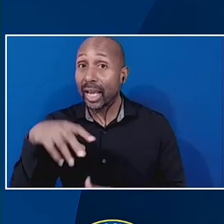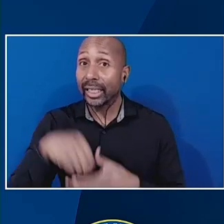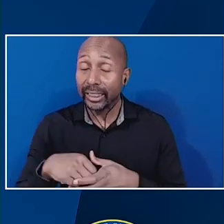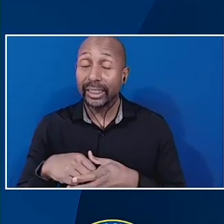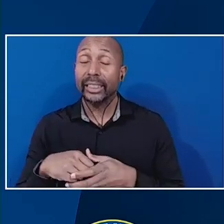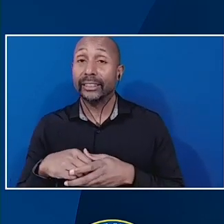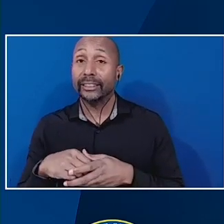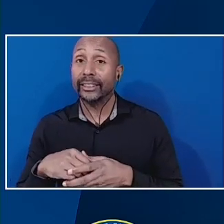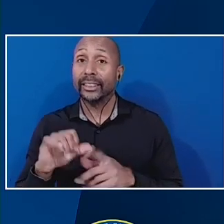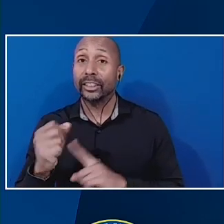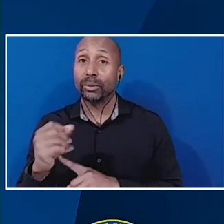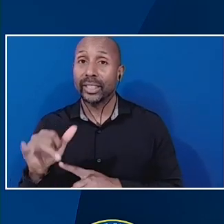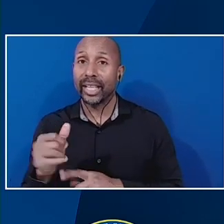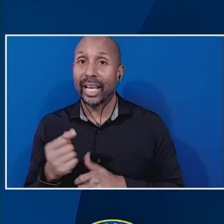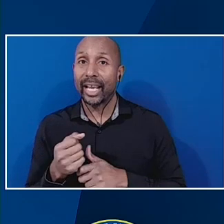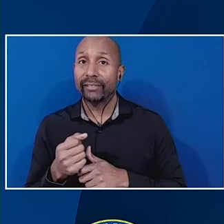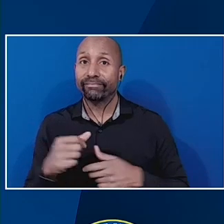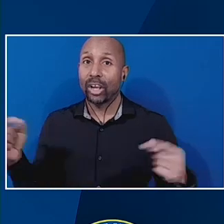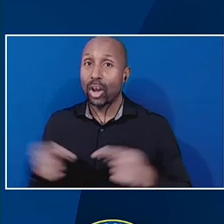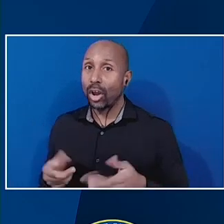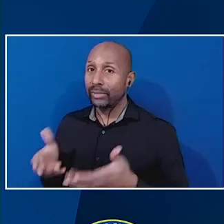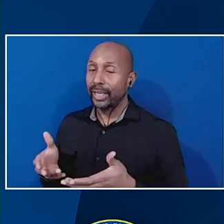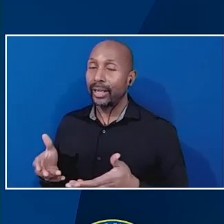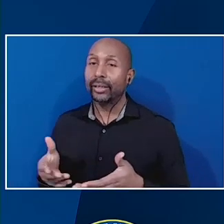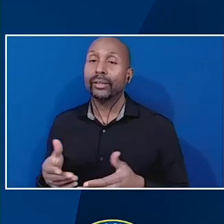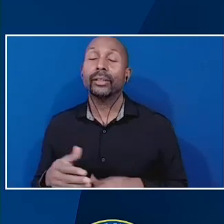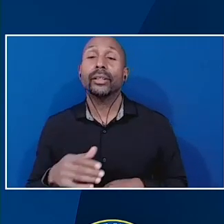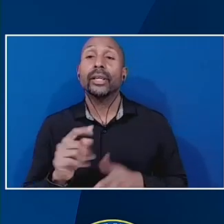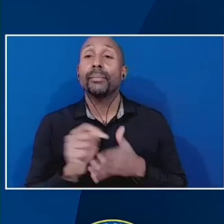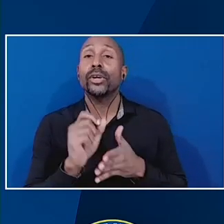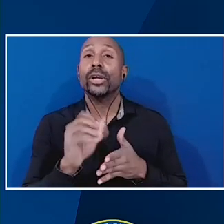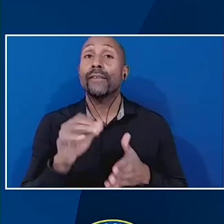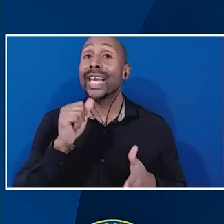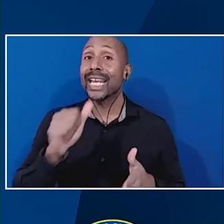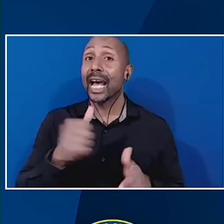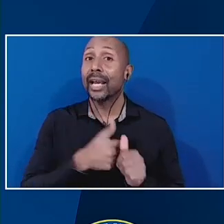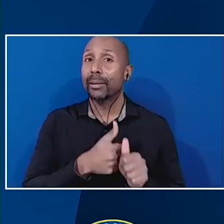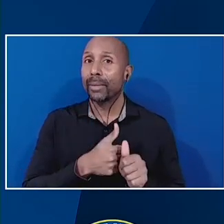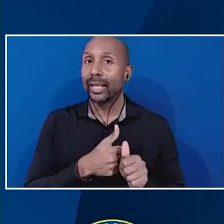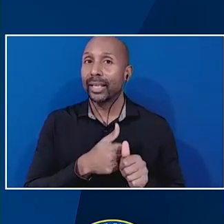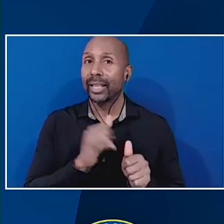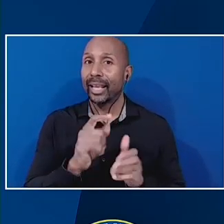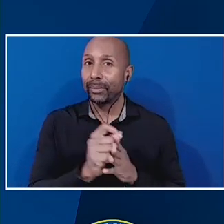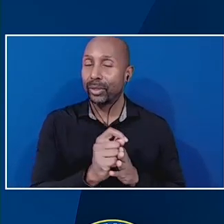noncompliance that could be extended beyond the normal requirements for that.